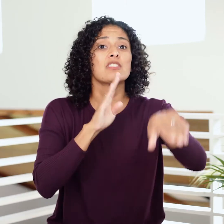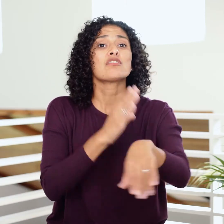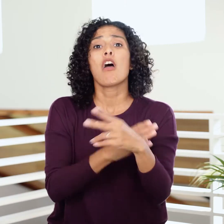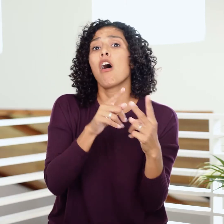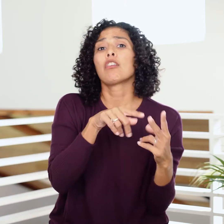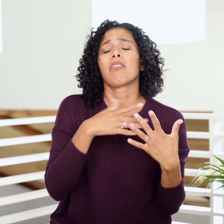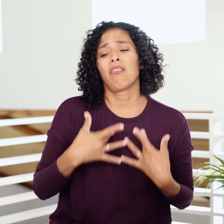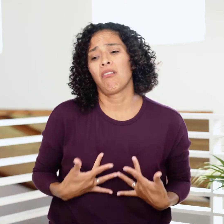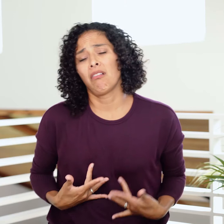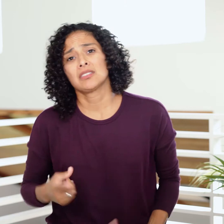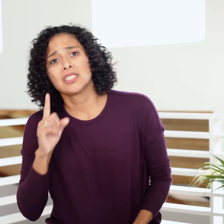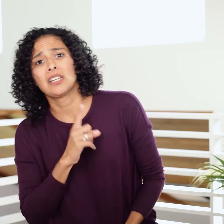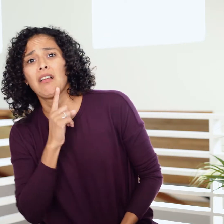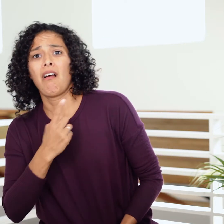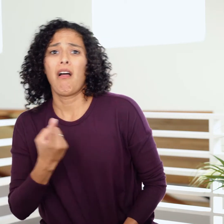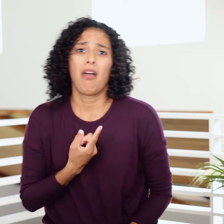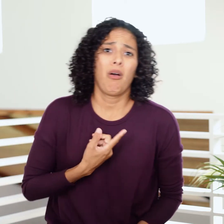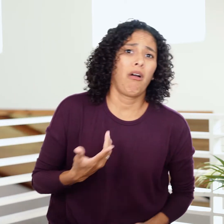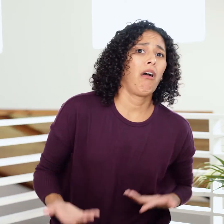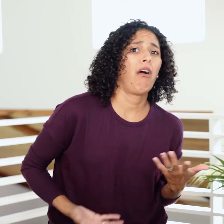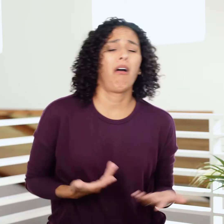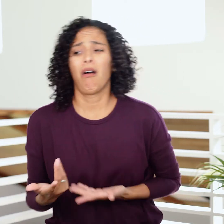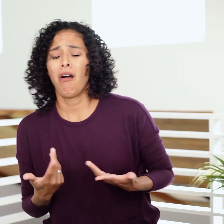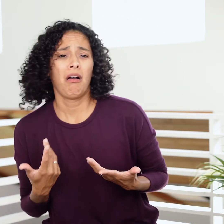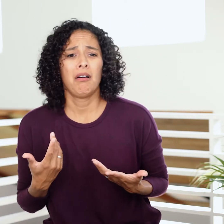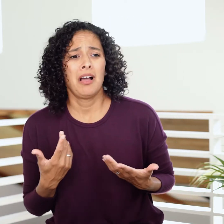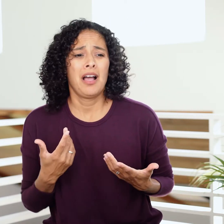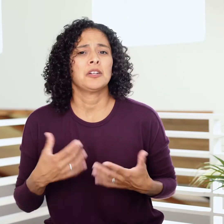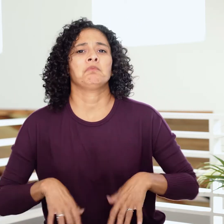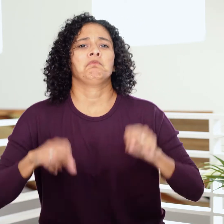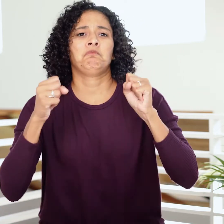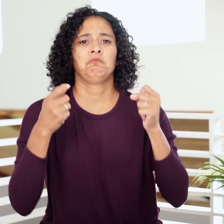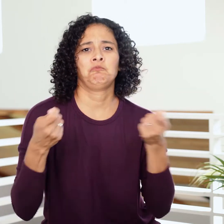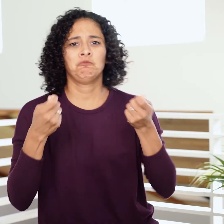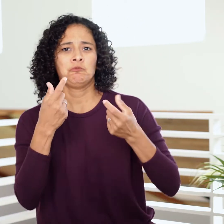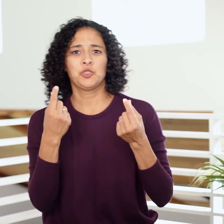and the daughters despair over their singleness. They take matters into their own hands,